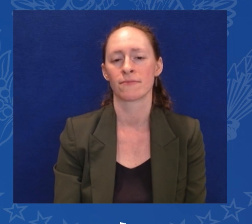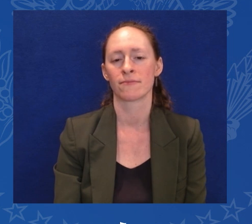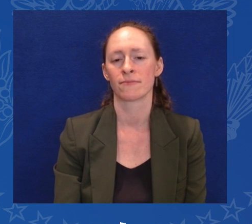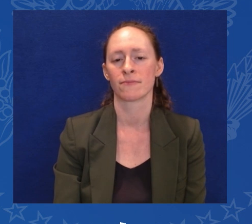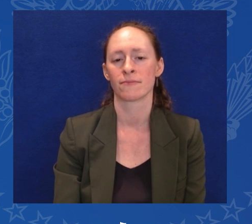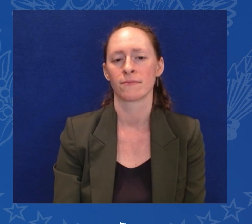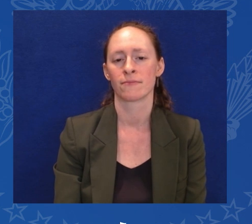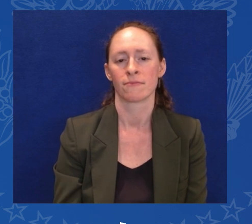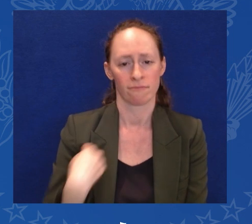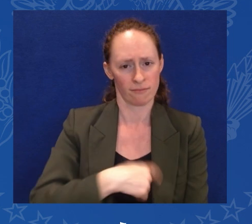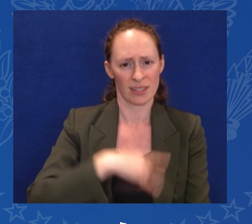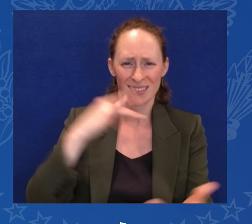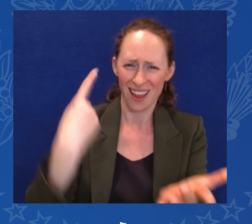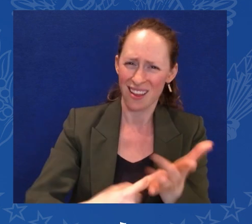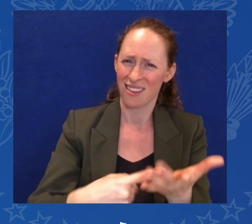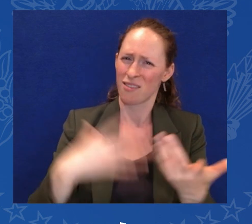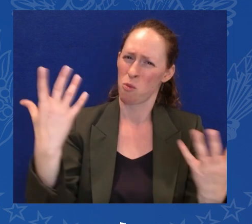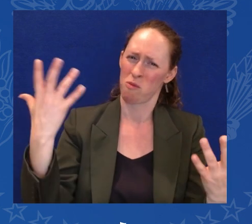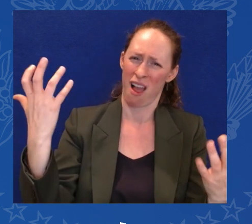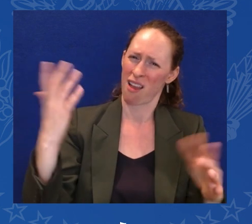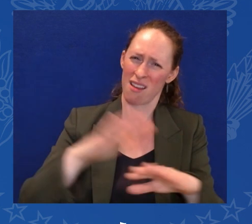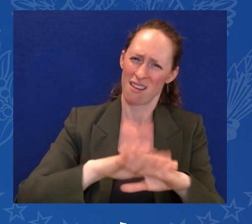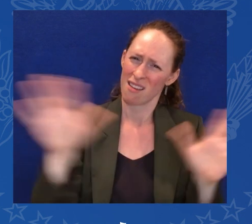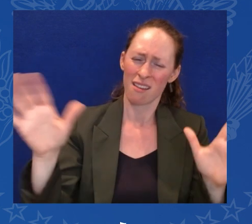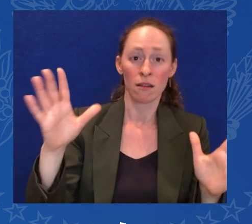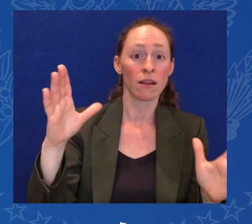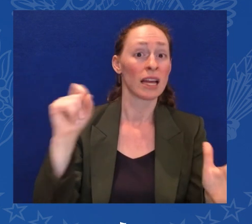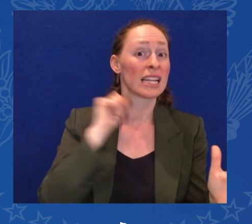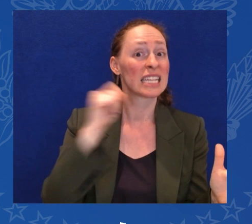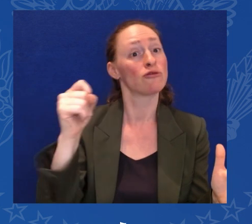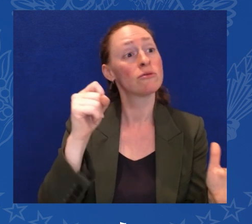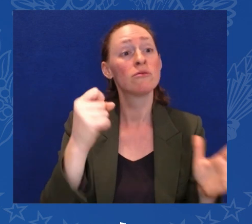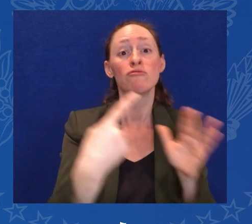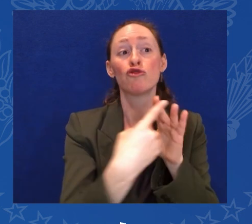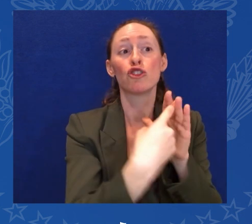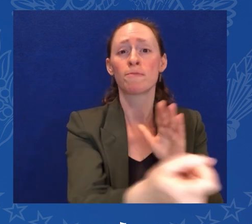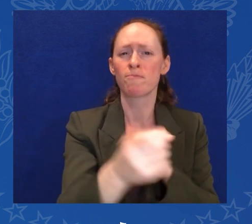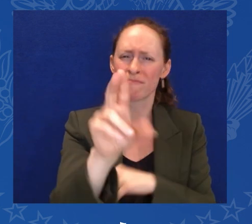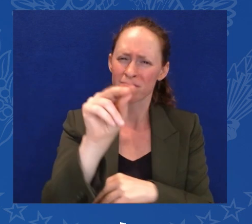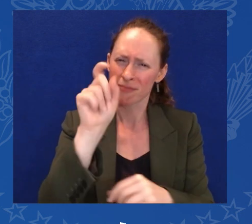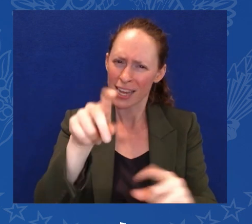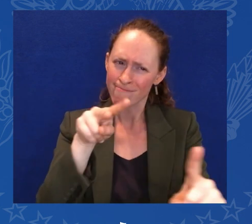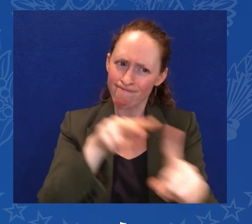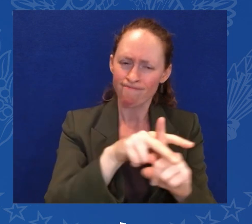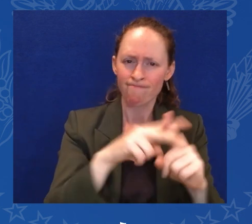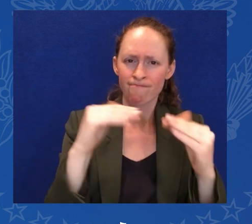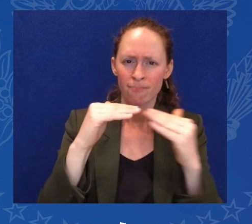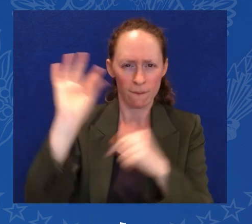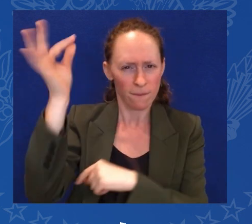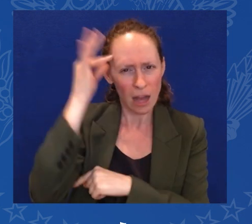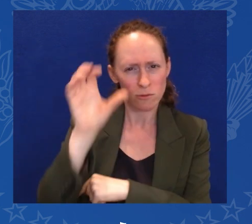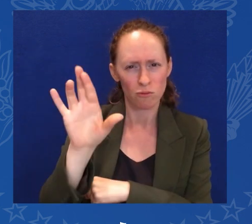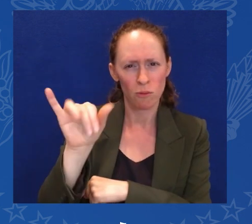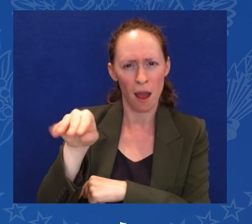has been so overwhelming. I thank the members of Congress for their support and, more than that, their leadership.